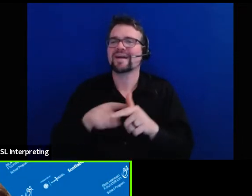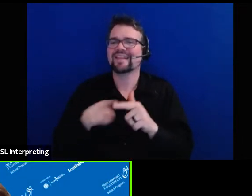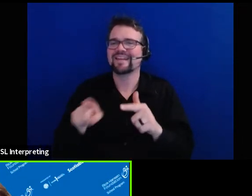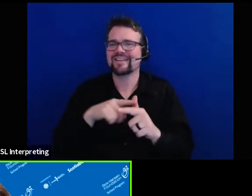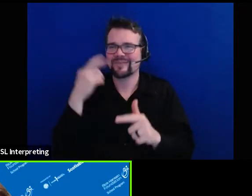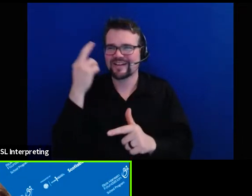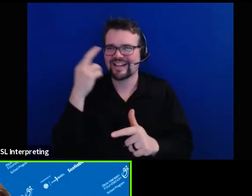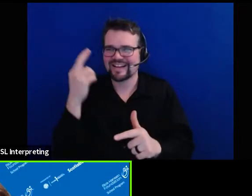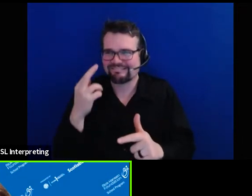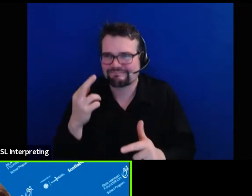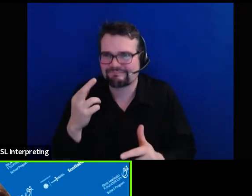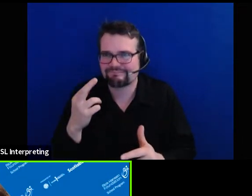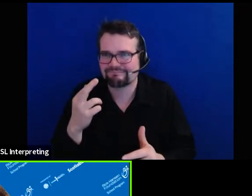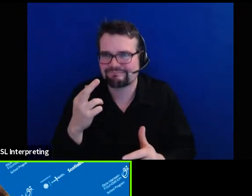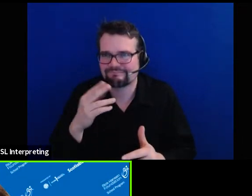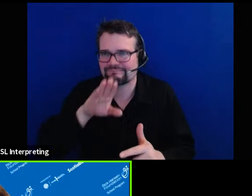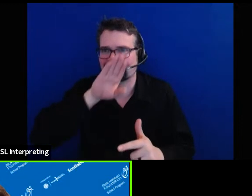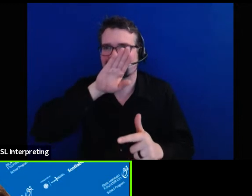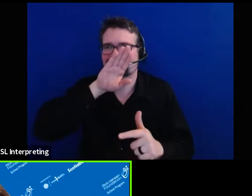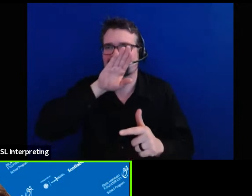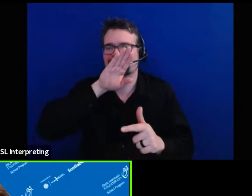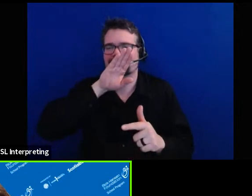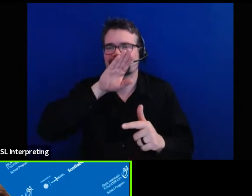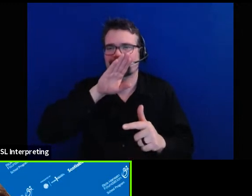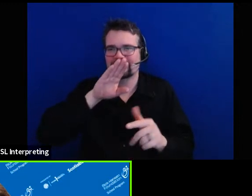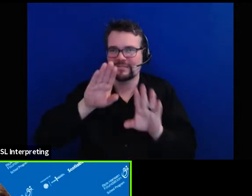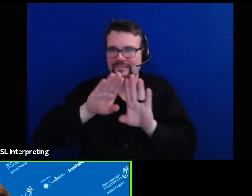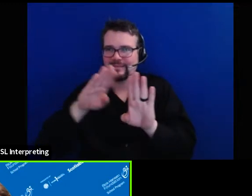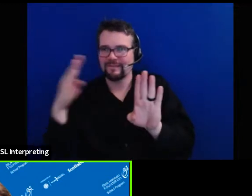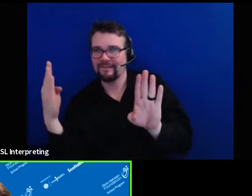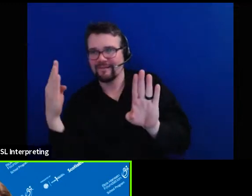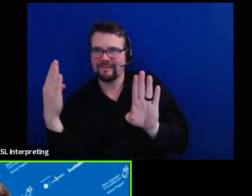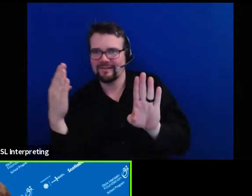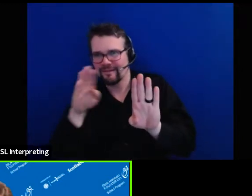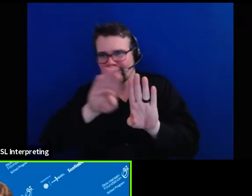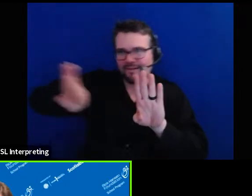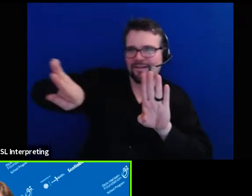LOOK AT SOME OF THE WAYS A DOOR SWINGS OR JUST, YOU KNOW,